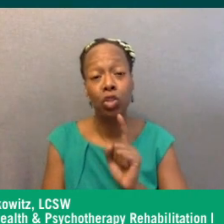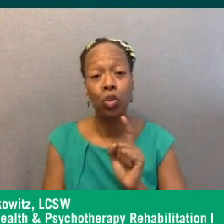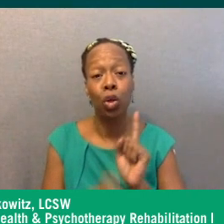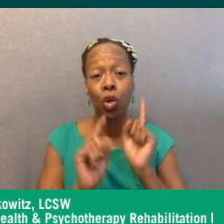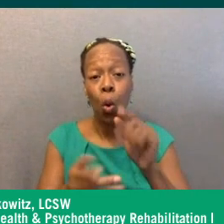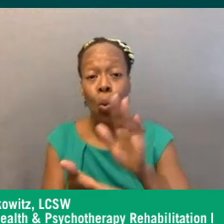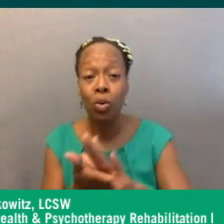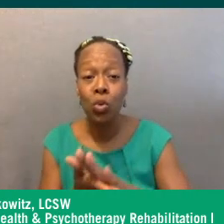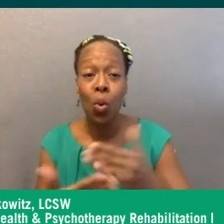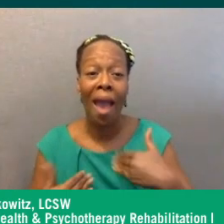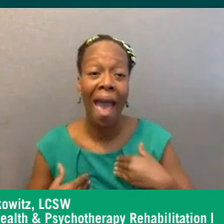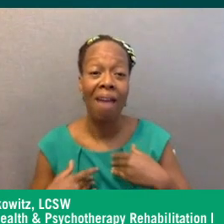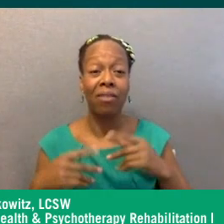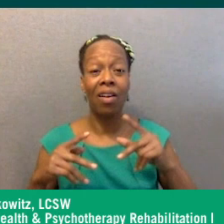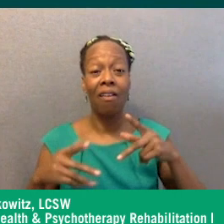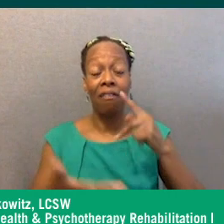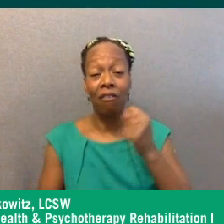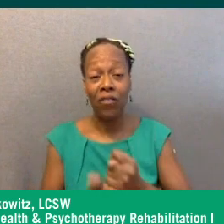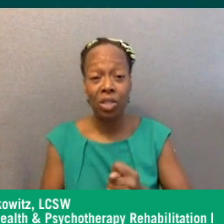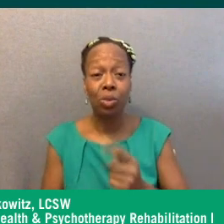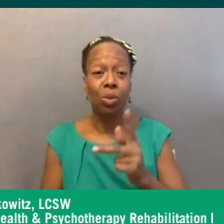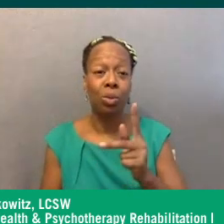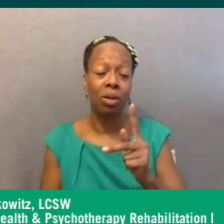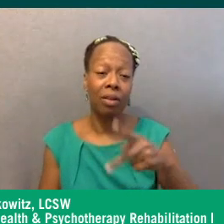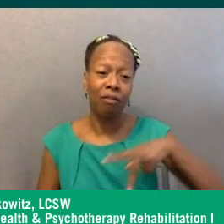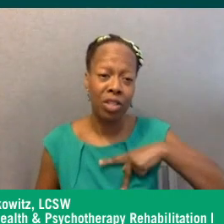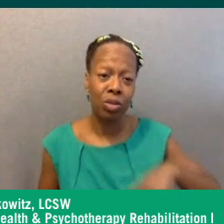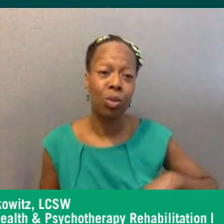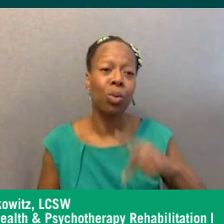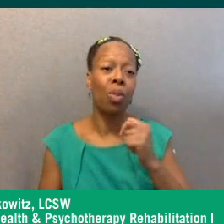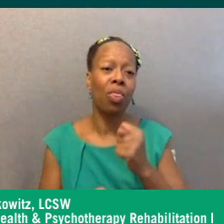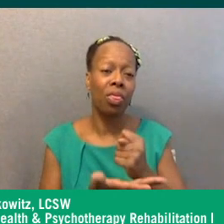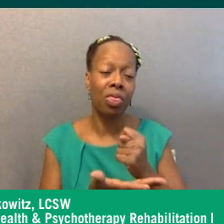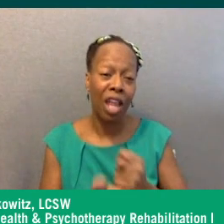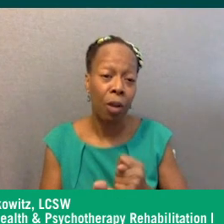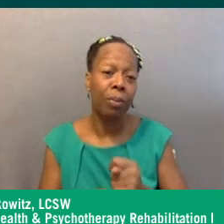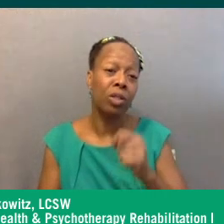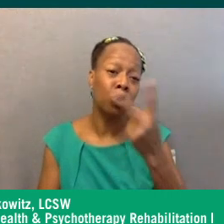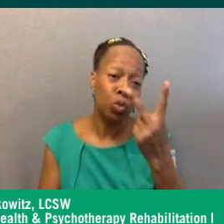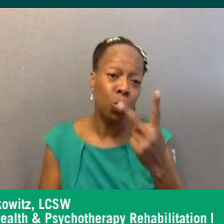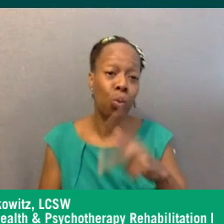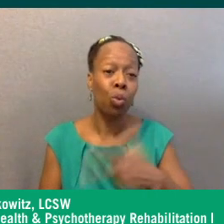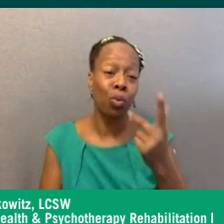These are things that the kids are afforded, that they deserve and will help them thrive.